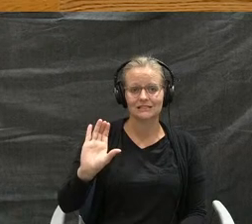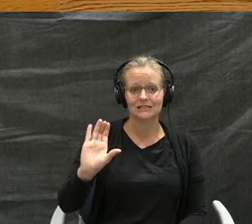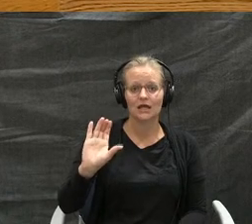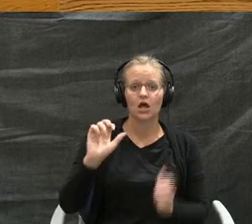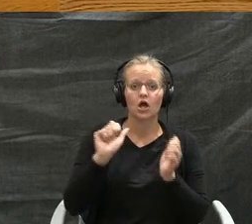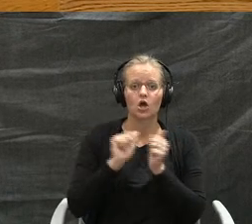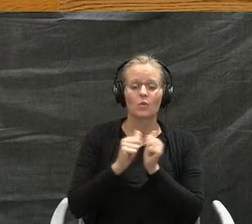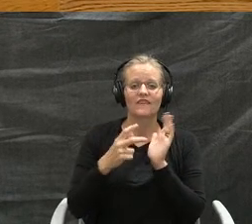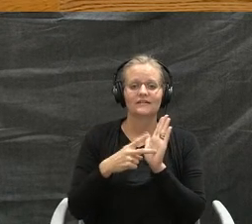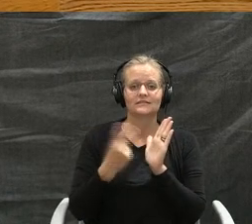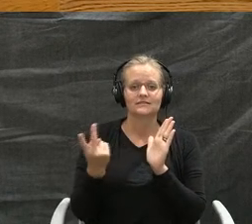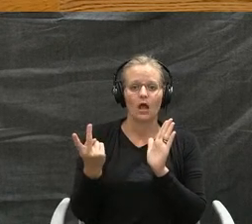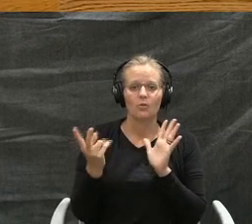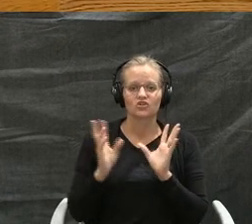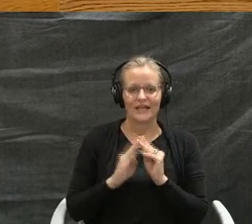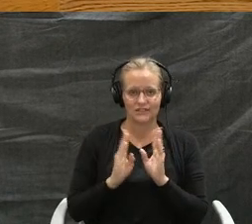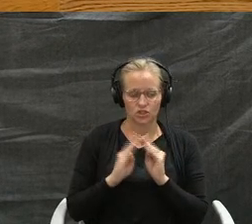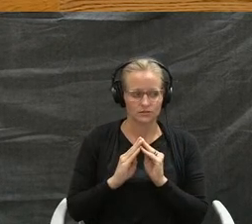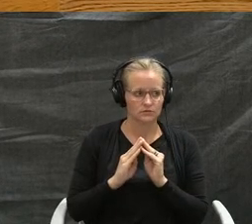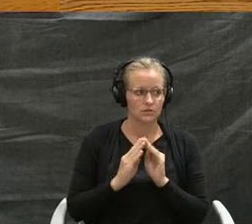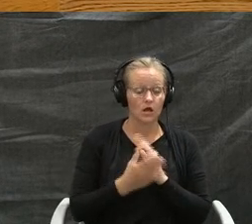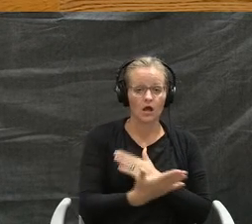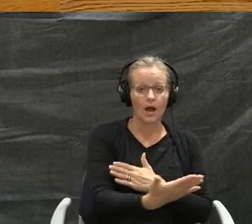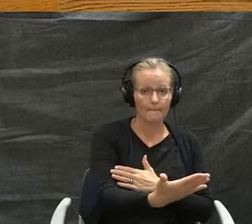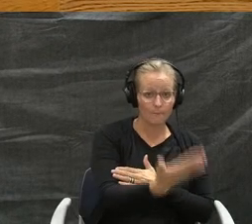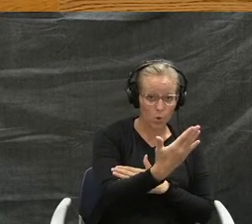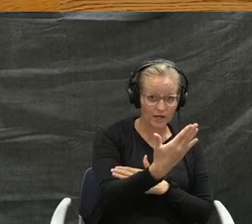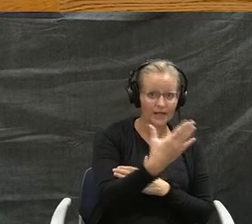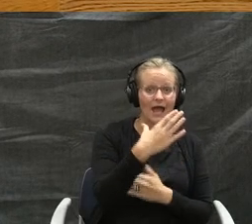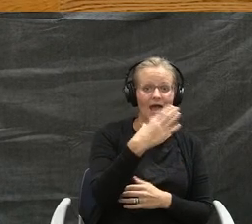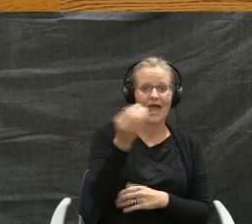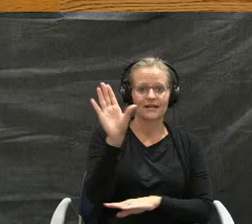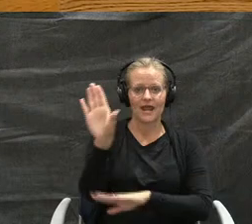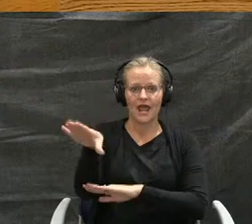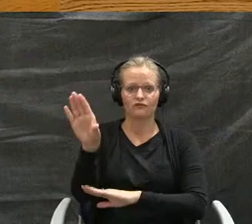session, so morning session and an afternoon session, and the